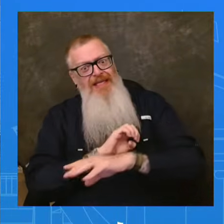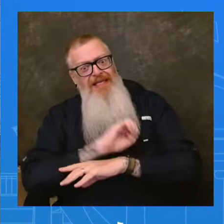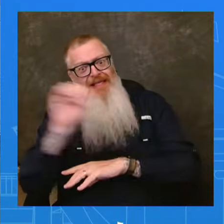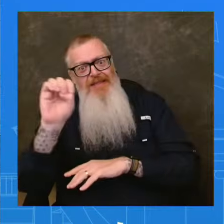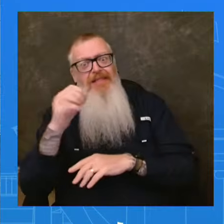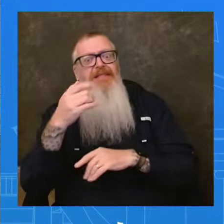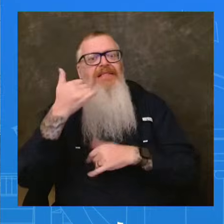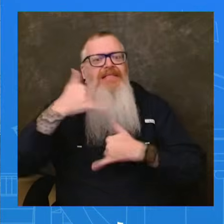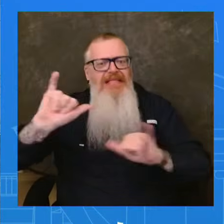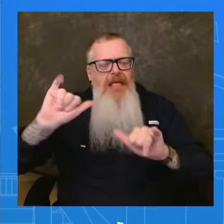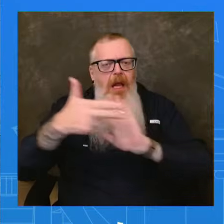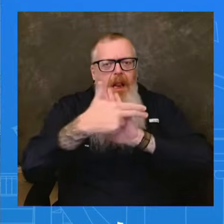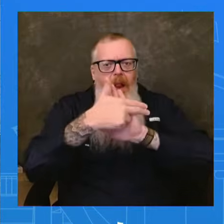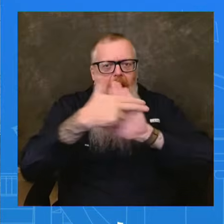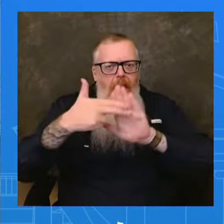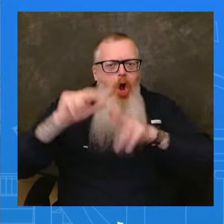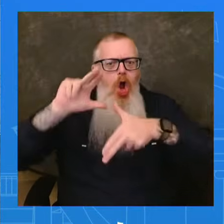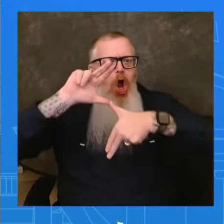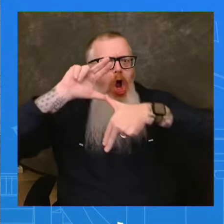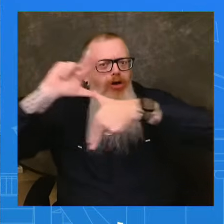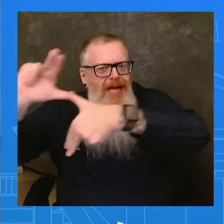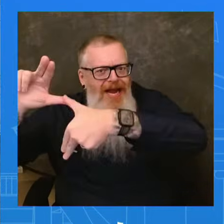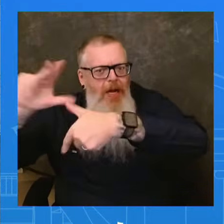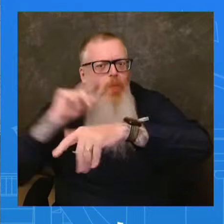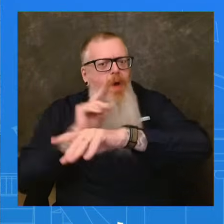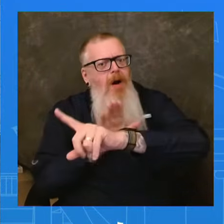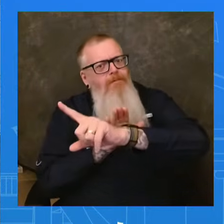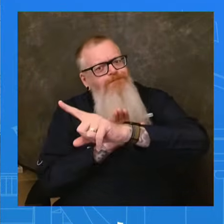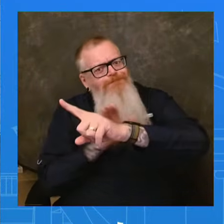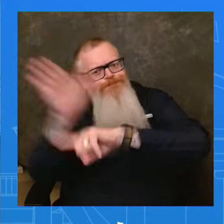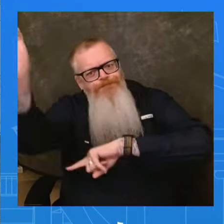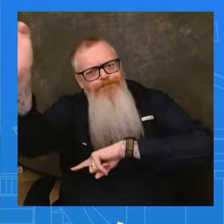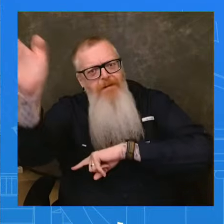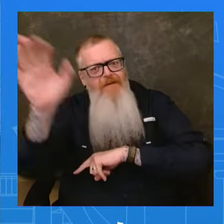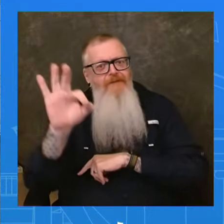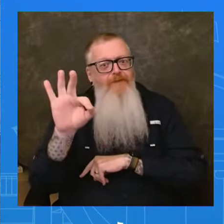Take the actions you need to to protect yourself and your family.